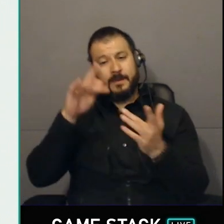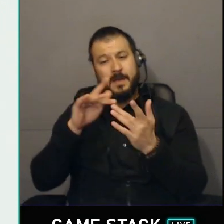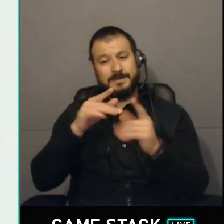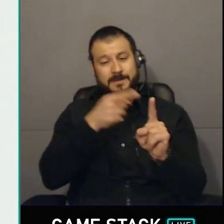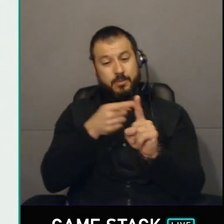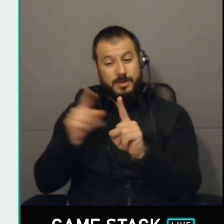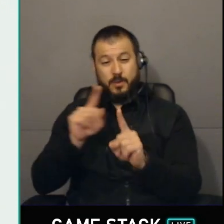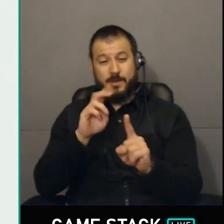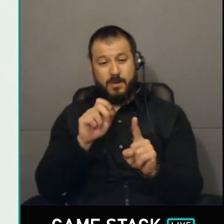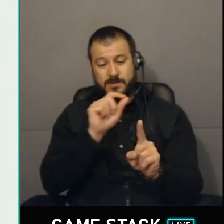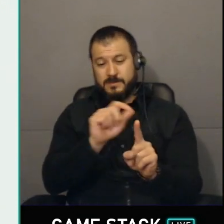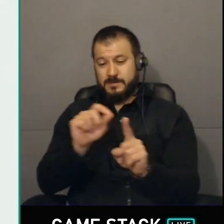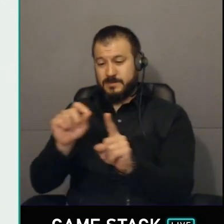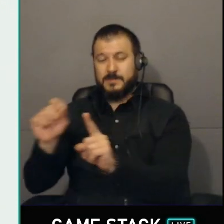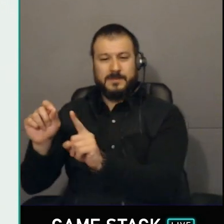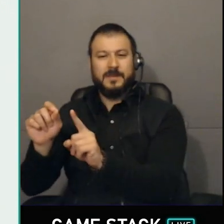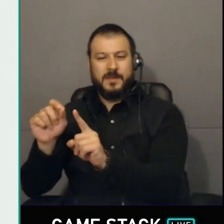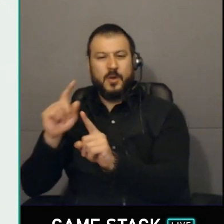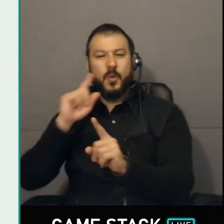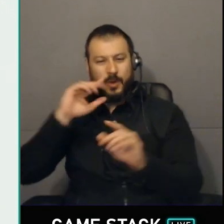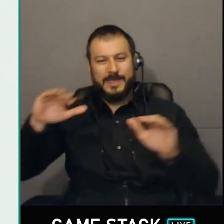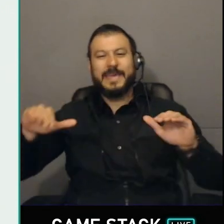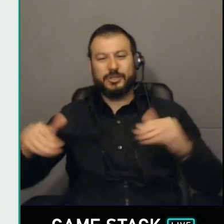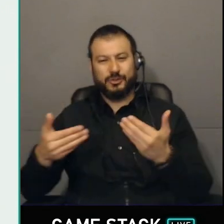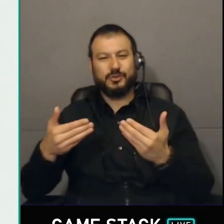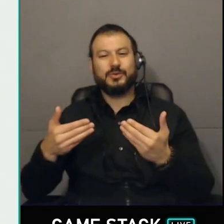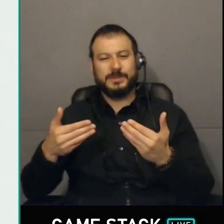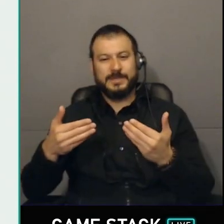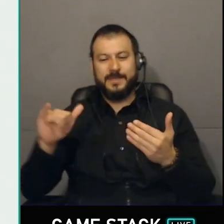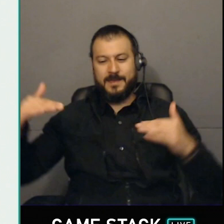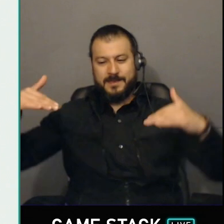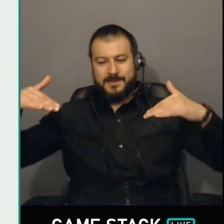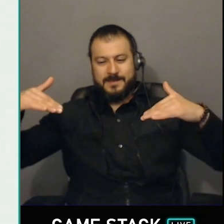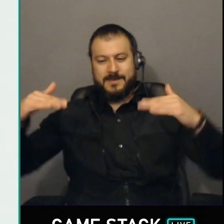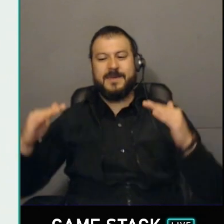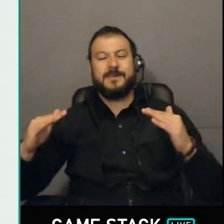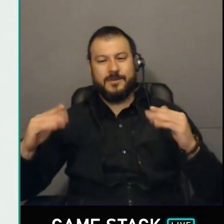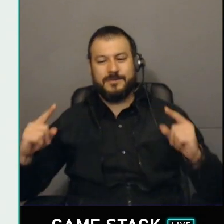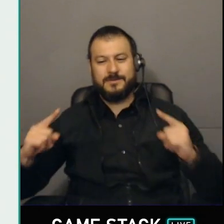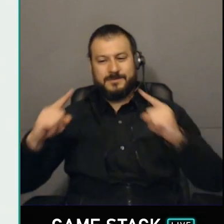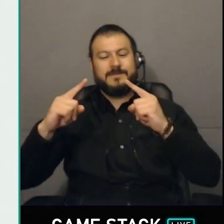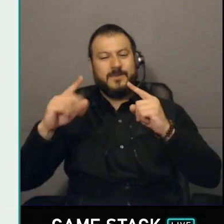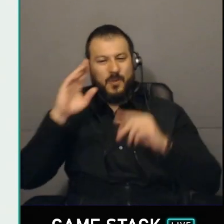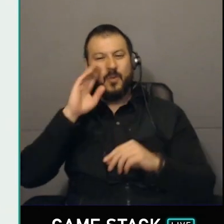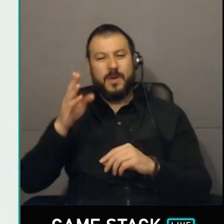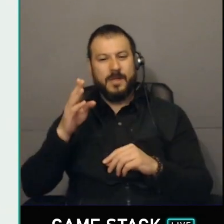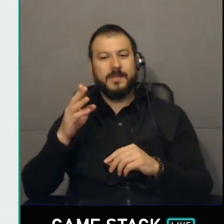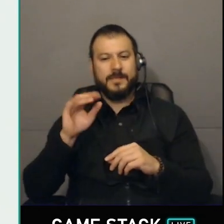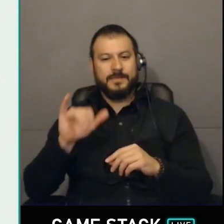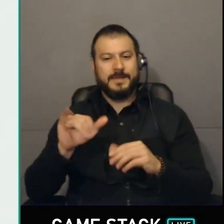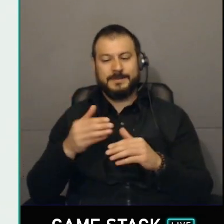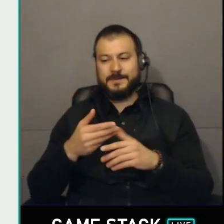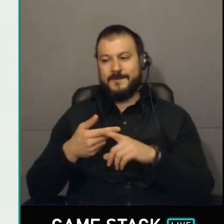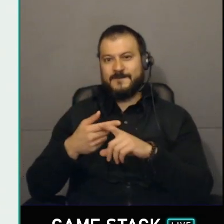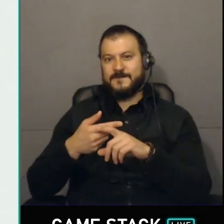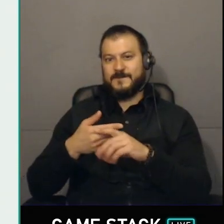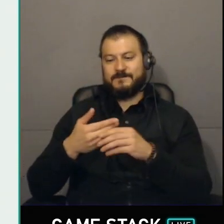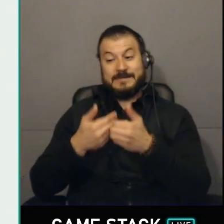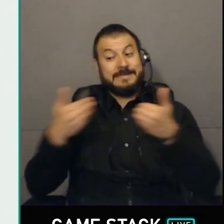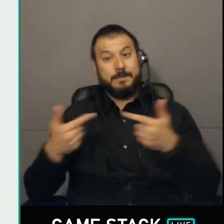we, of course, are going to introduce those angular components anyway. This is completely aside from the friction element that we